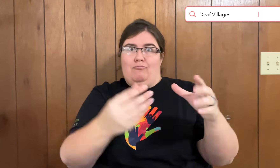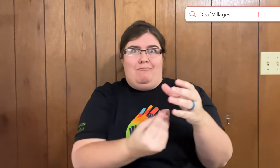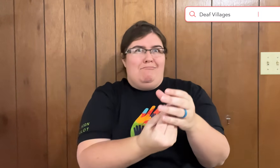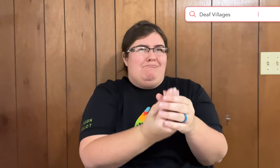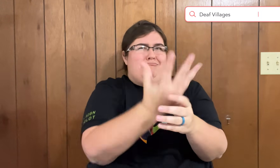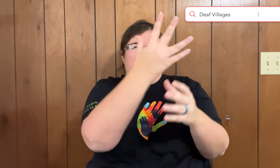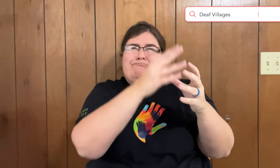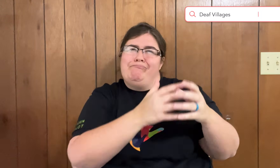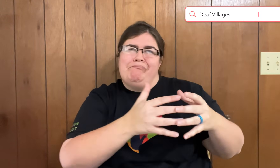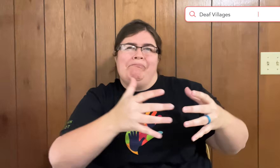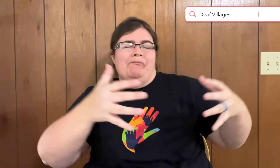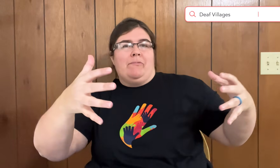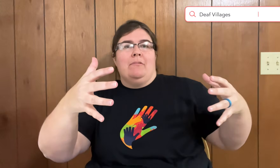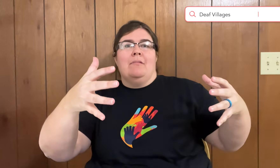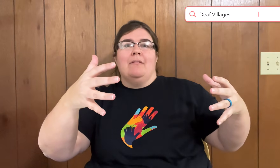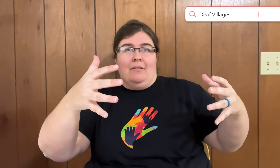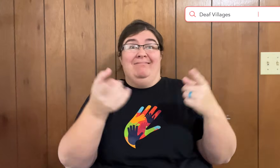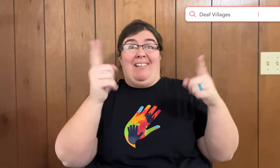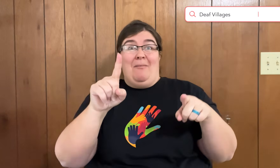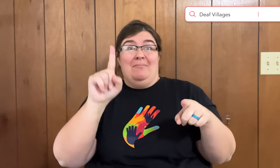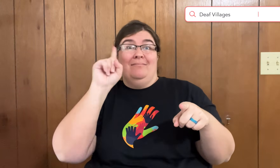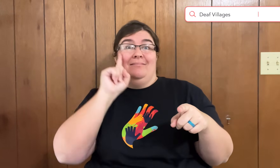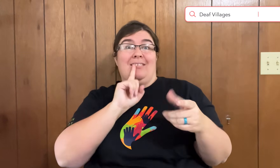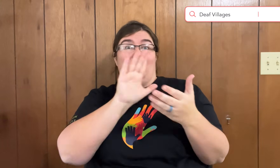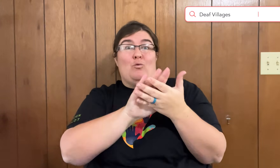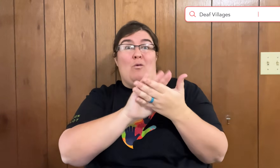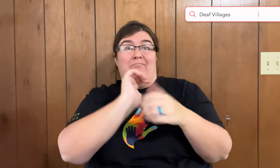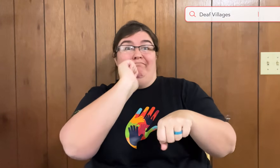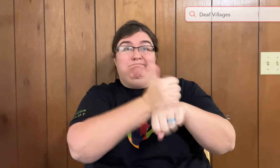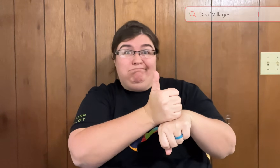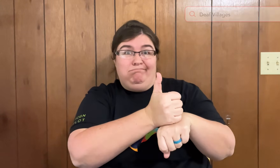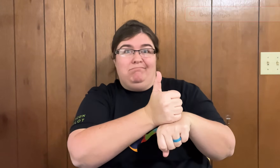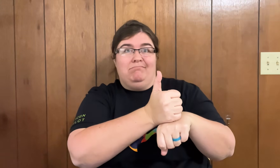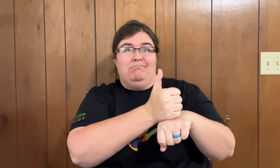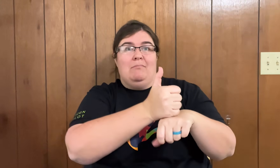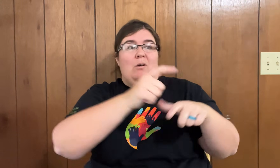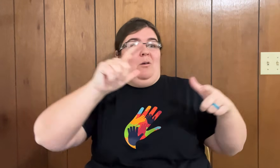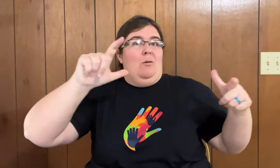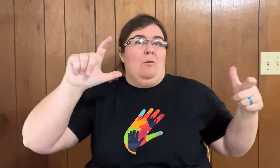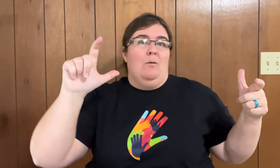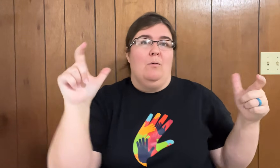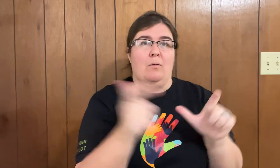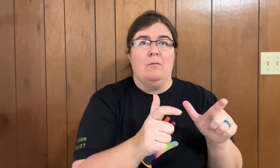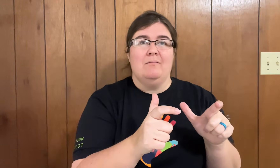will flourish and grow until a Deaf school is established in the village, then the number of